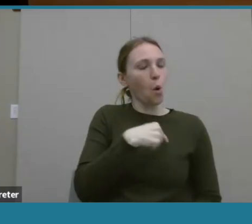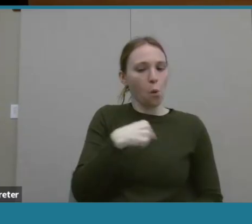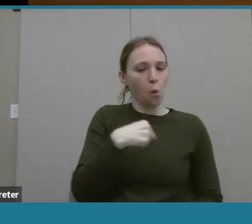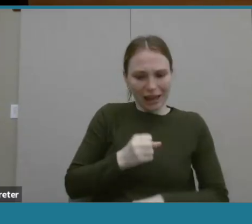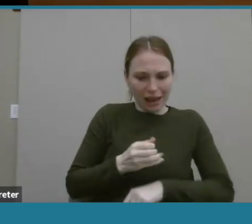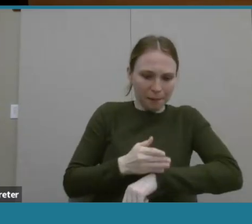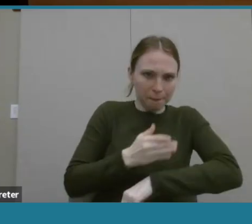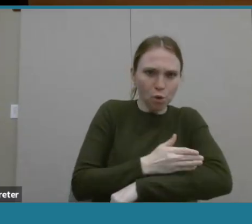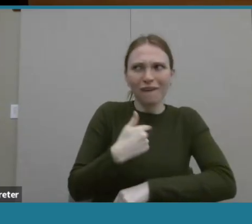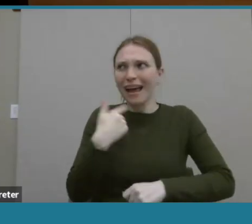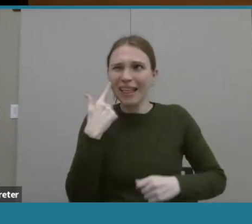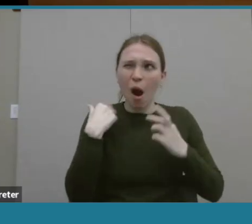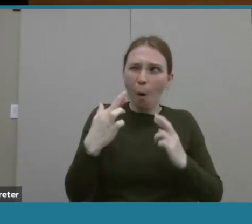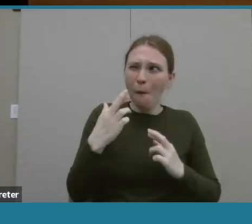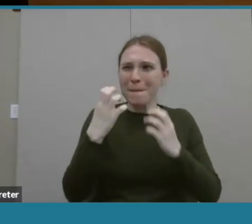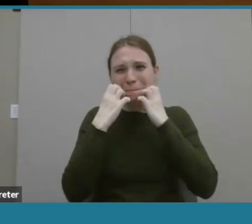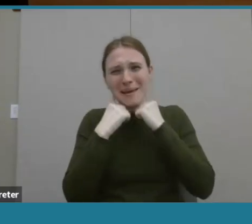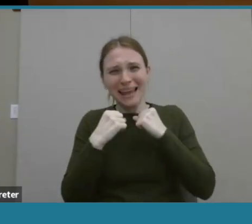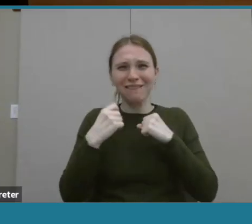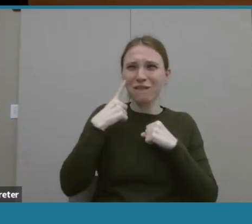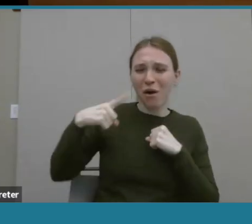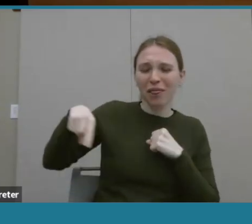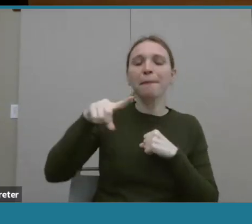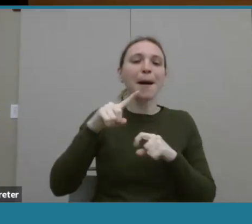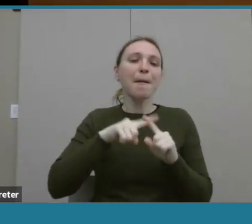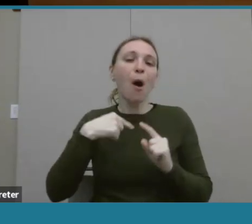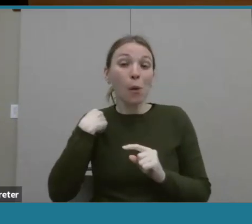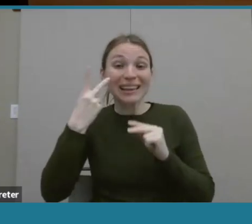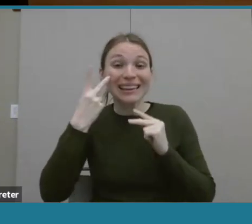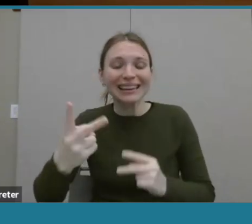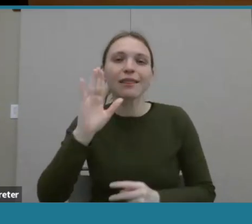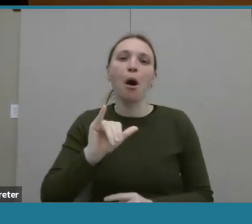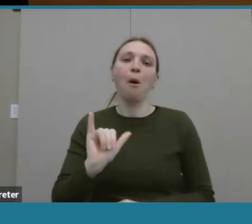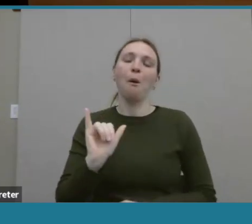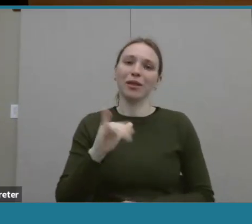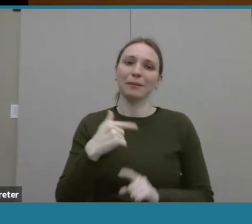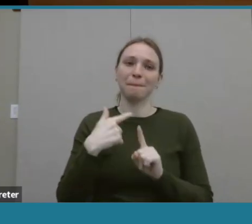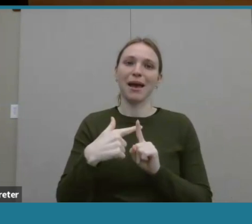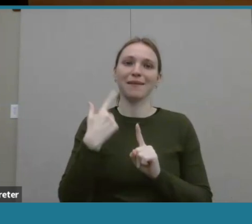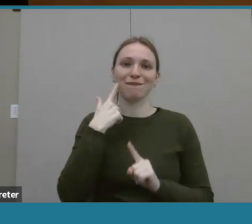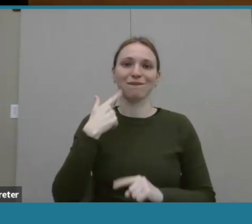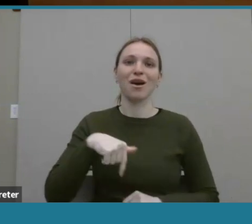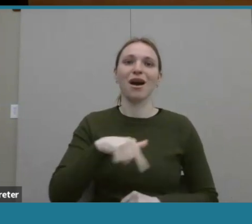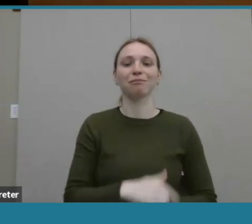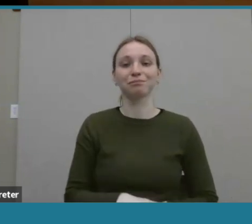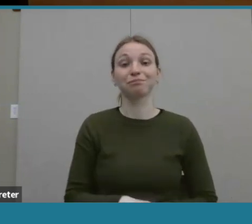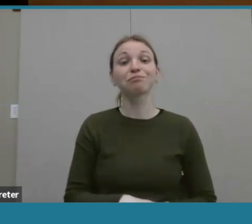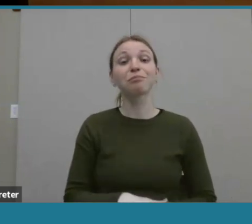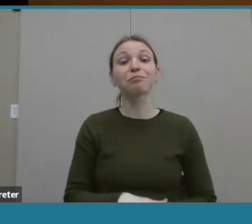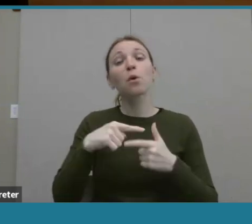So to see that that was the case was, was really positive for us. And then when we looked at our successes and challenges from the co-creation